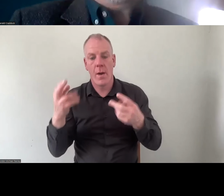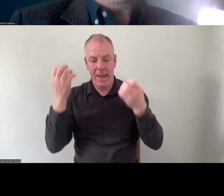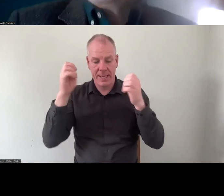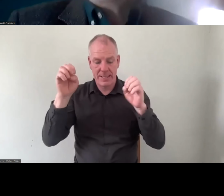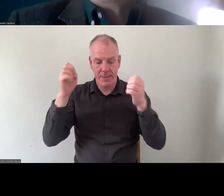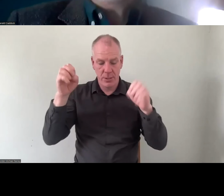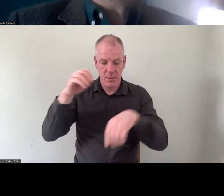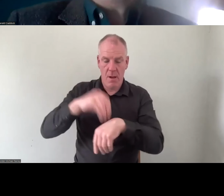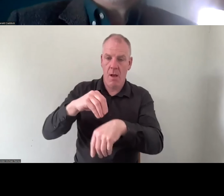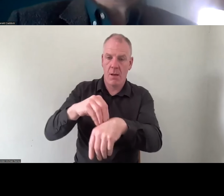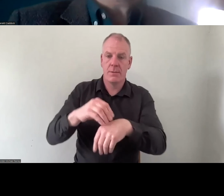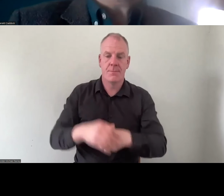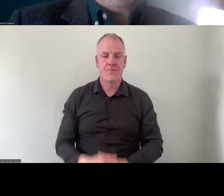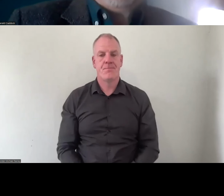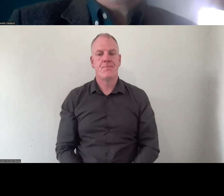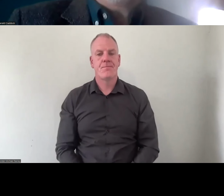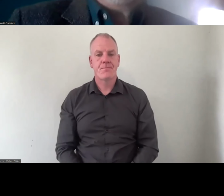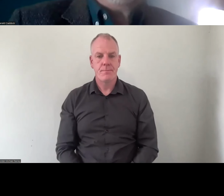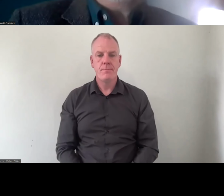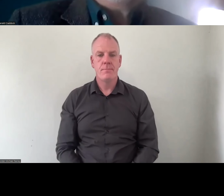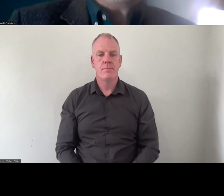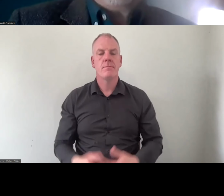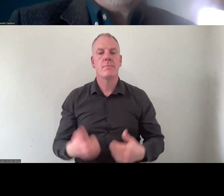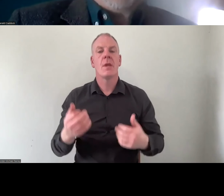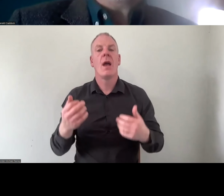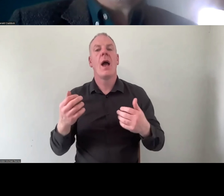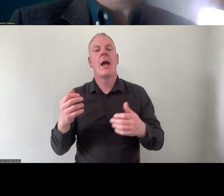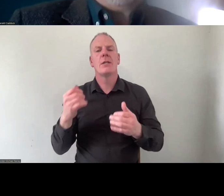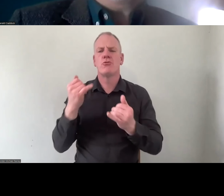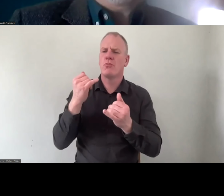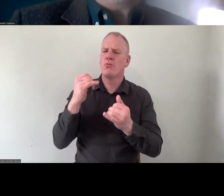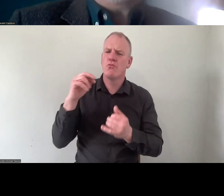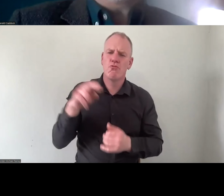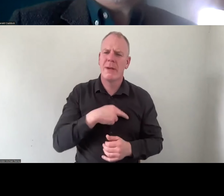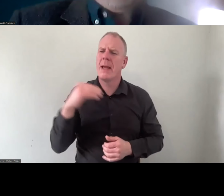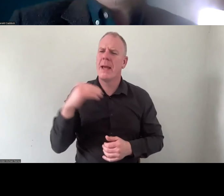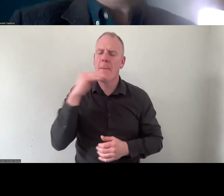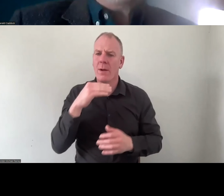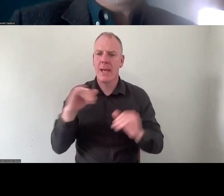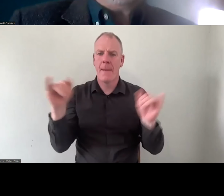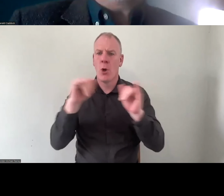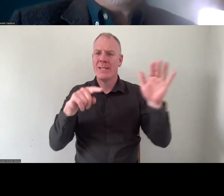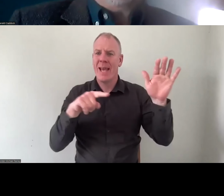Critical is emergency egress, so how do people not only enter the building,